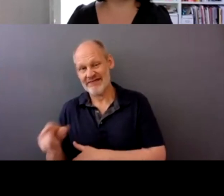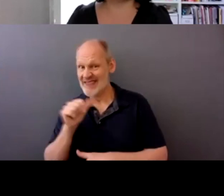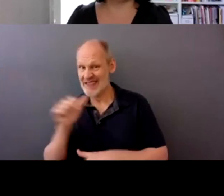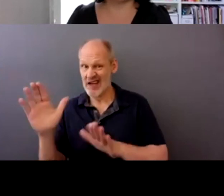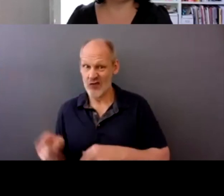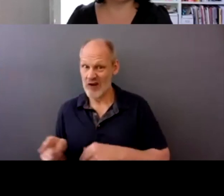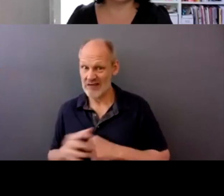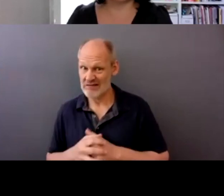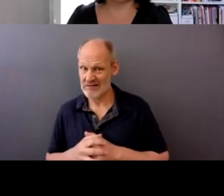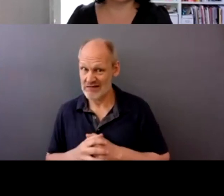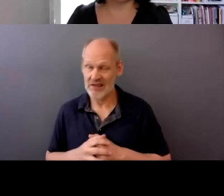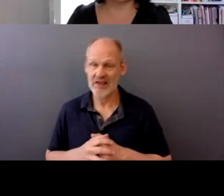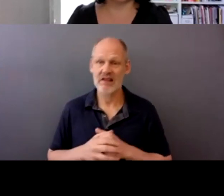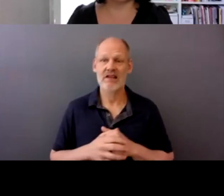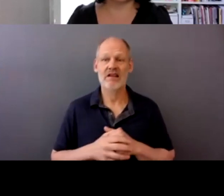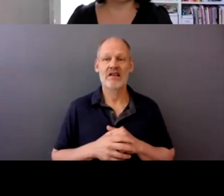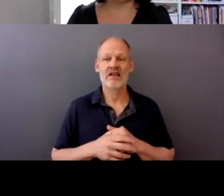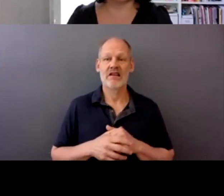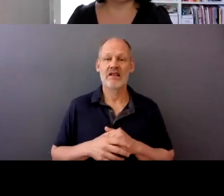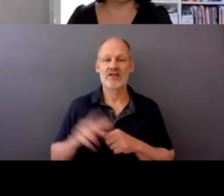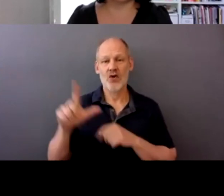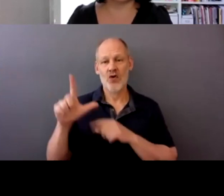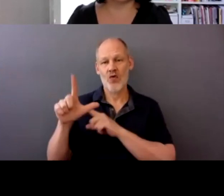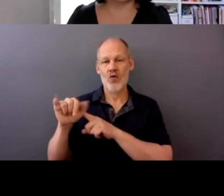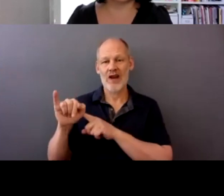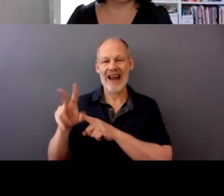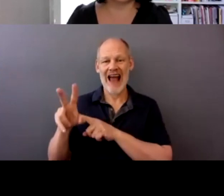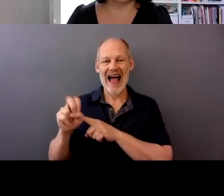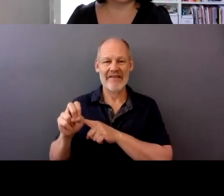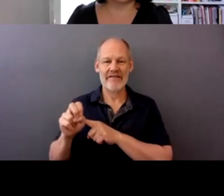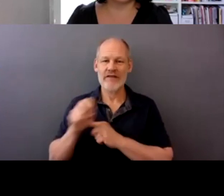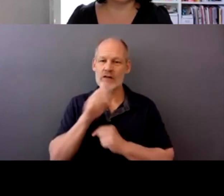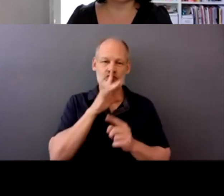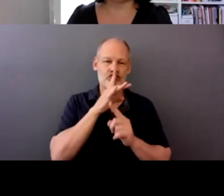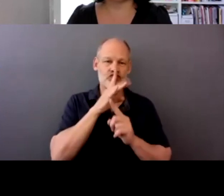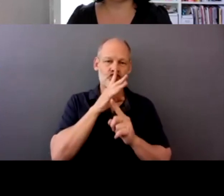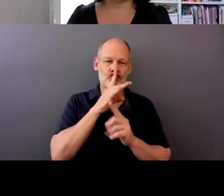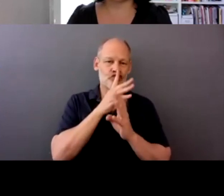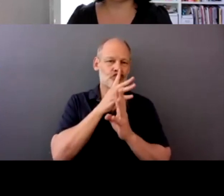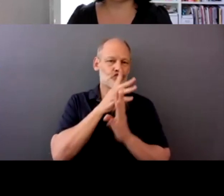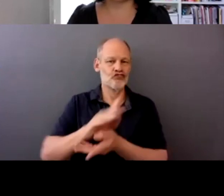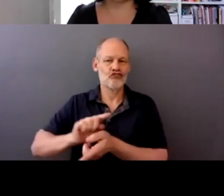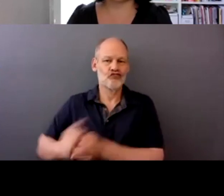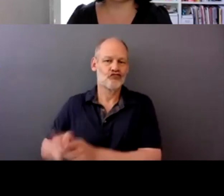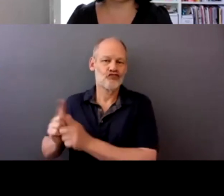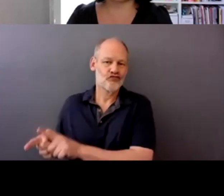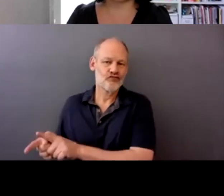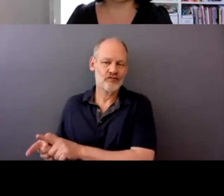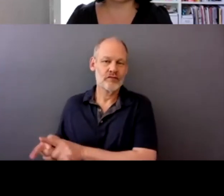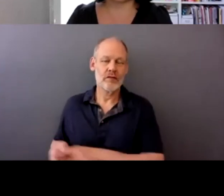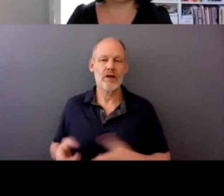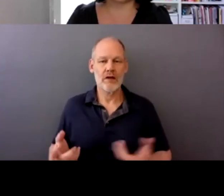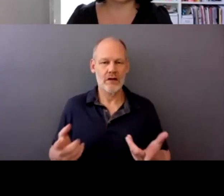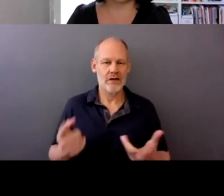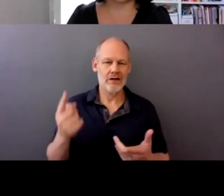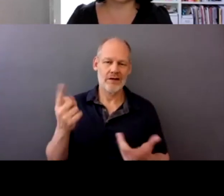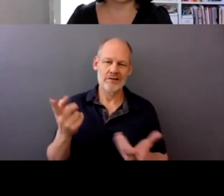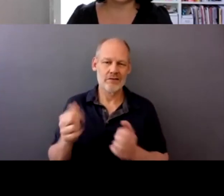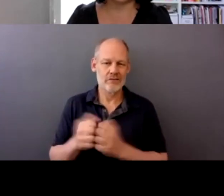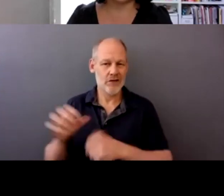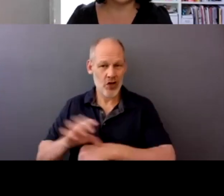it can be live captioning is an investment. So what have you found maybe all of us have found